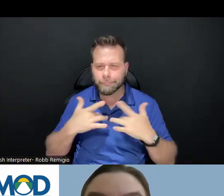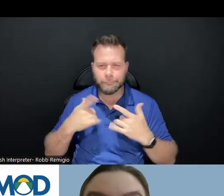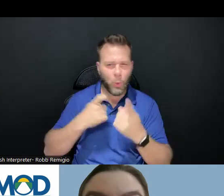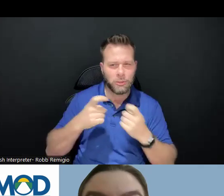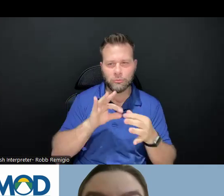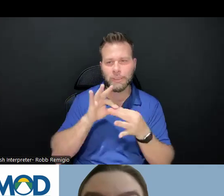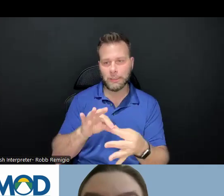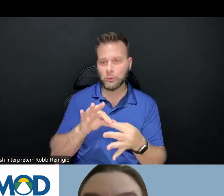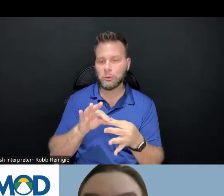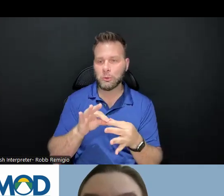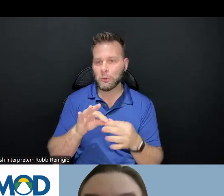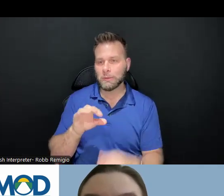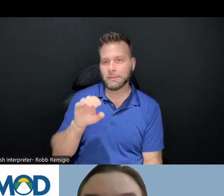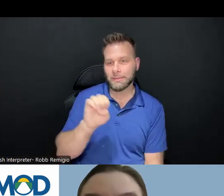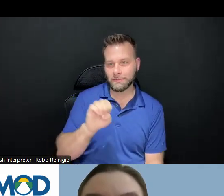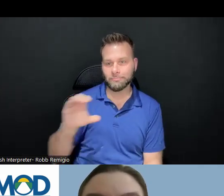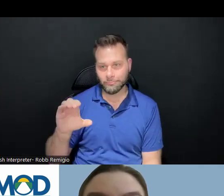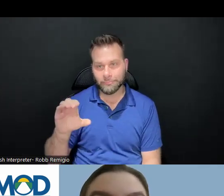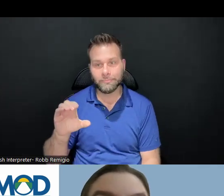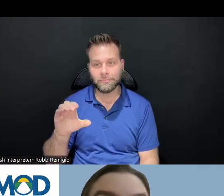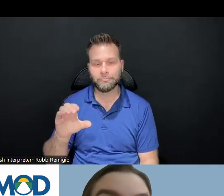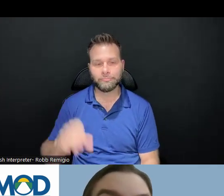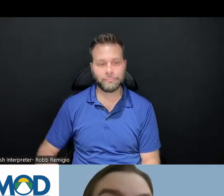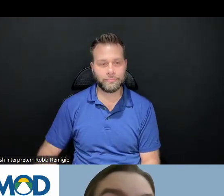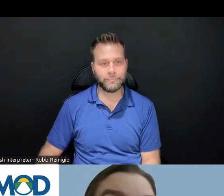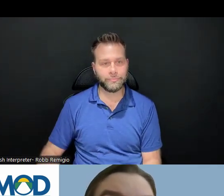some of the common questions people have about effective presentation.